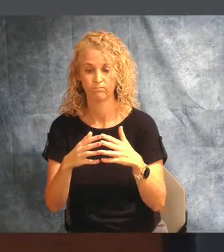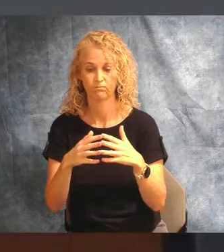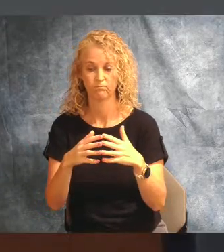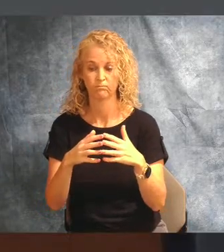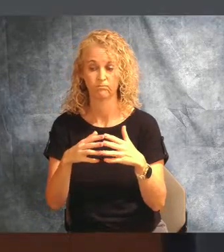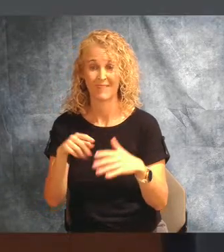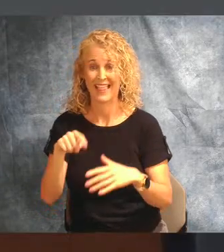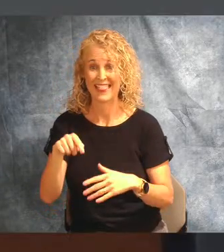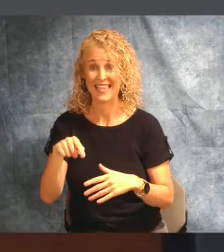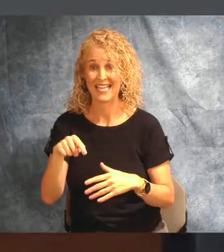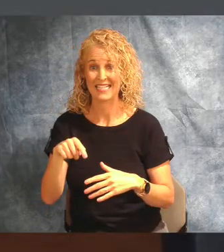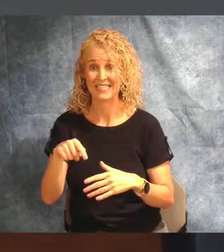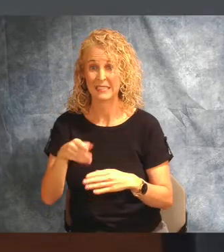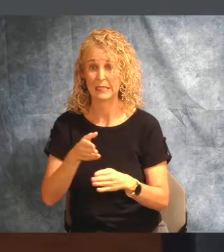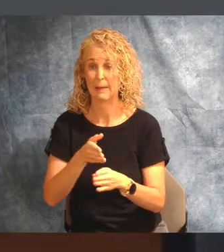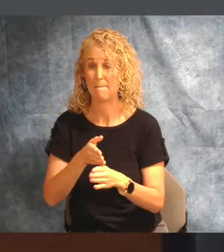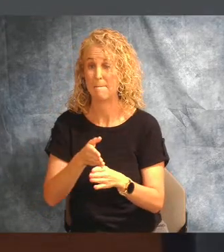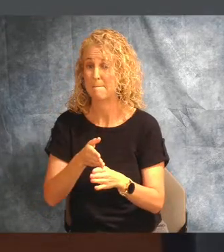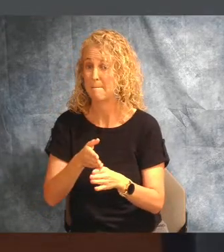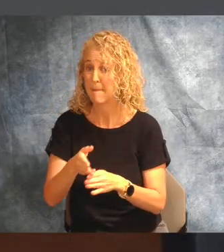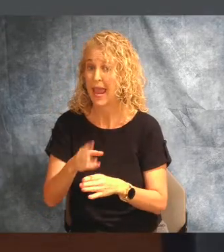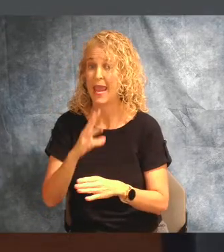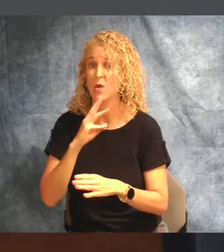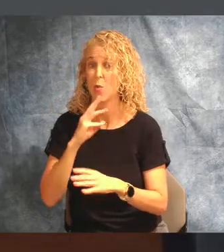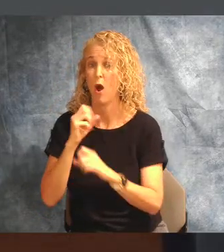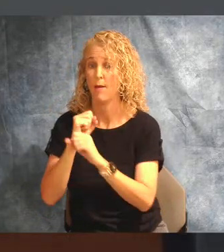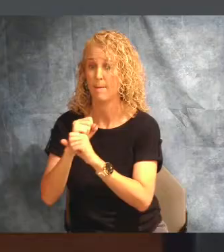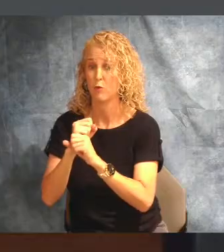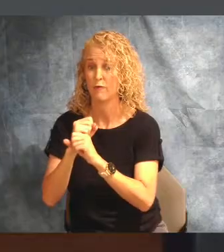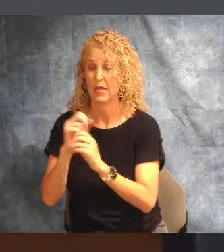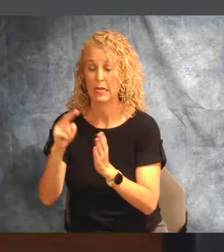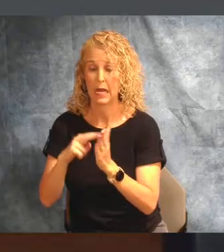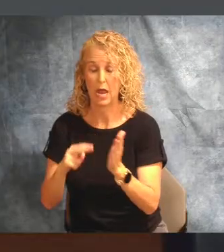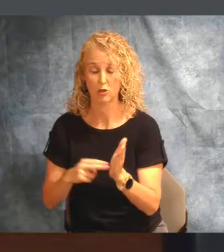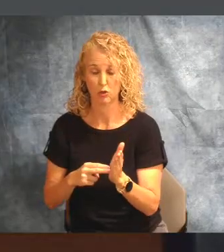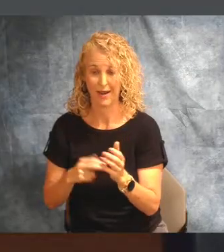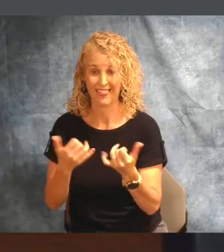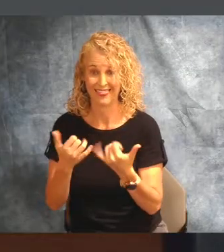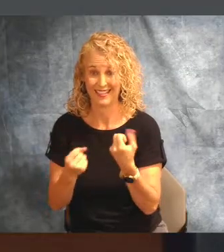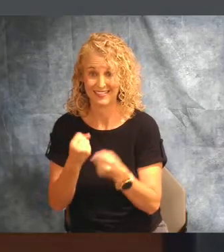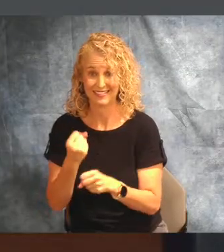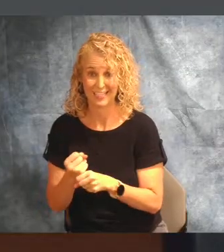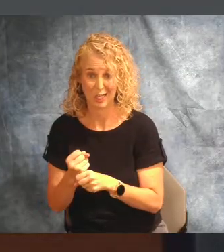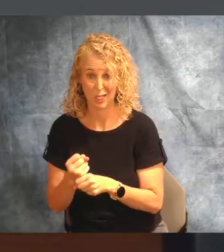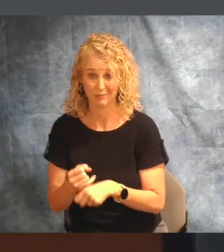main waterproofing contract for GABP this year. If there is another one it'll be a much smaller